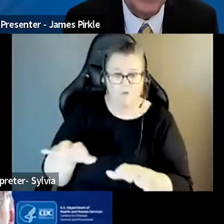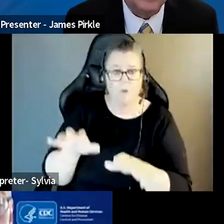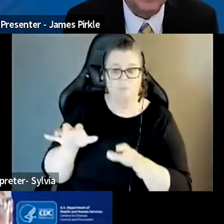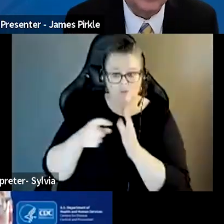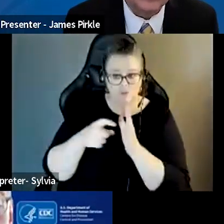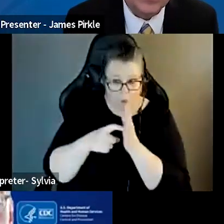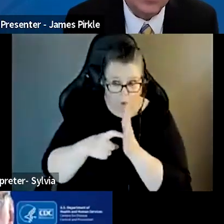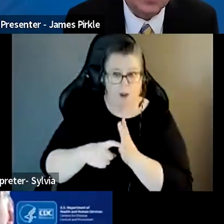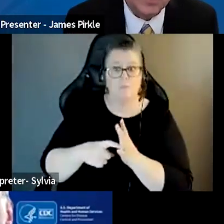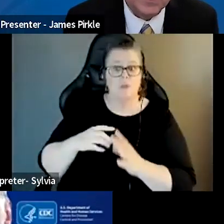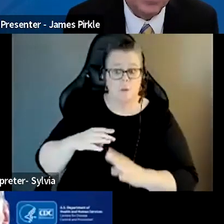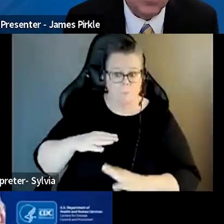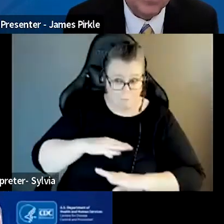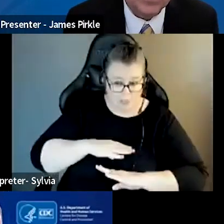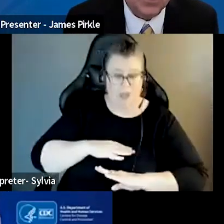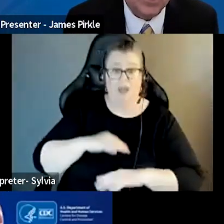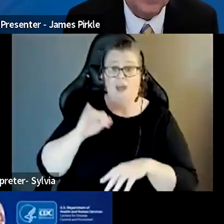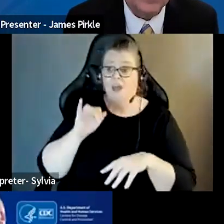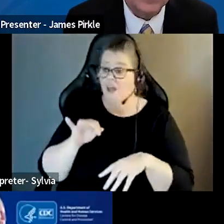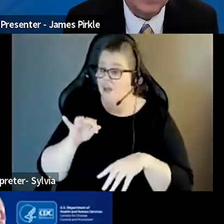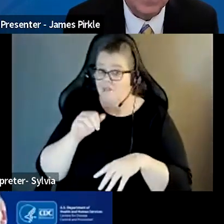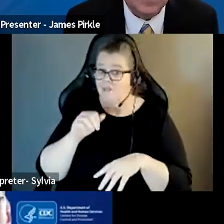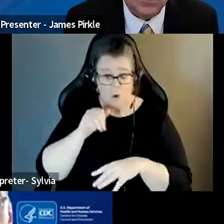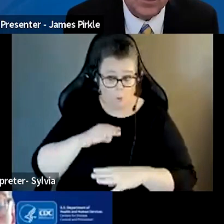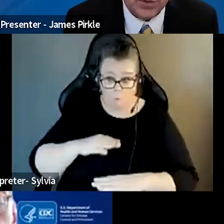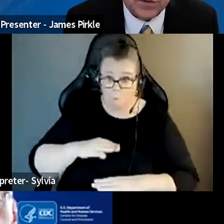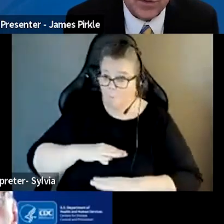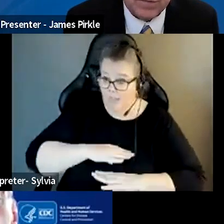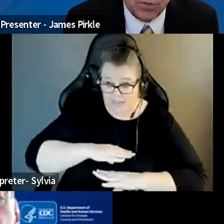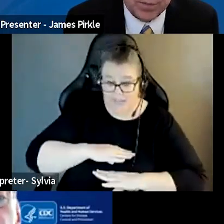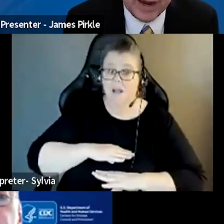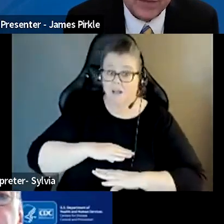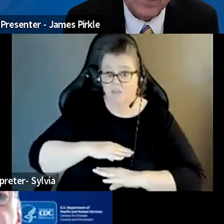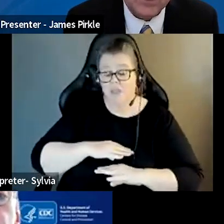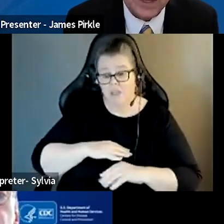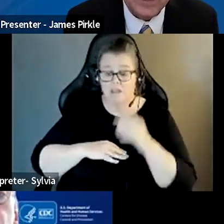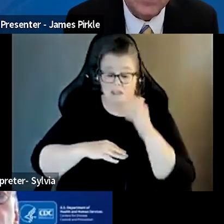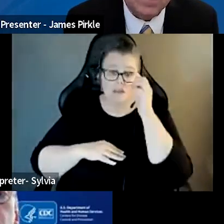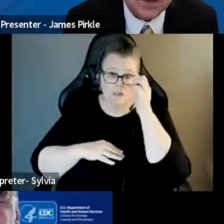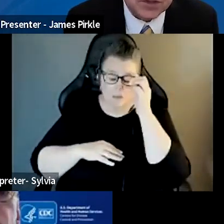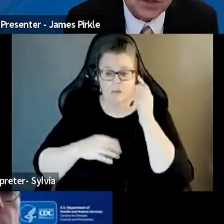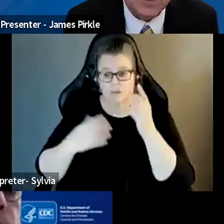And then if people don't meet the performance requirement -- there's, you know, a pretty straightforward path of deciding a deficiency.